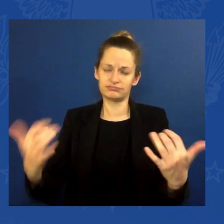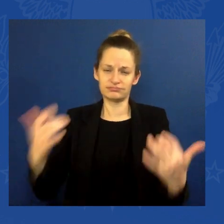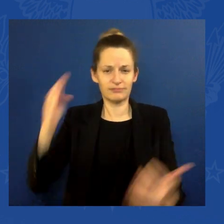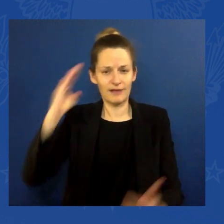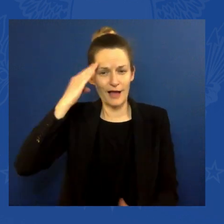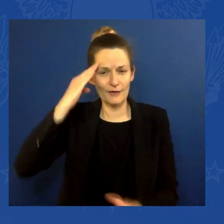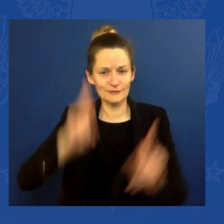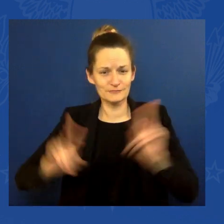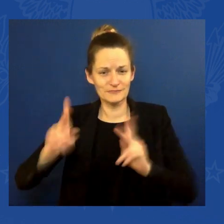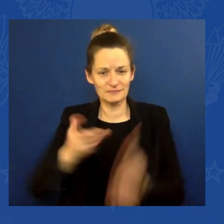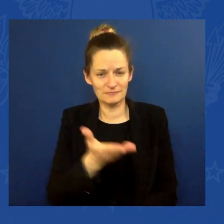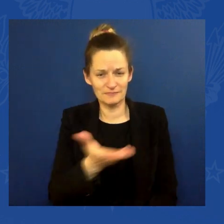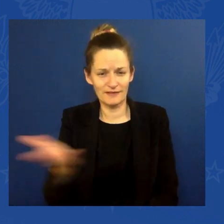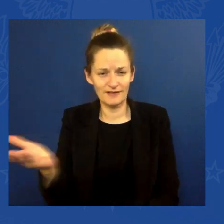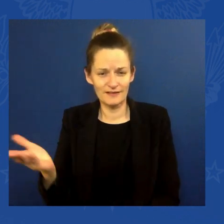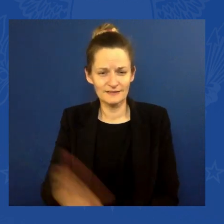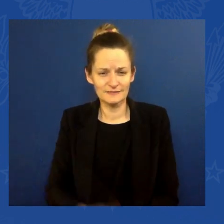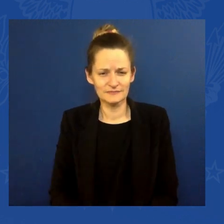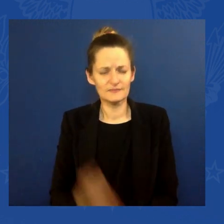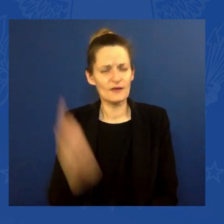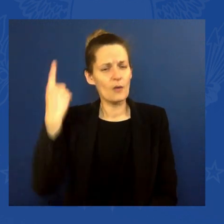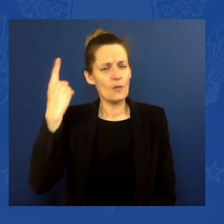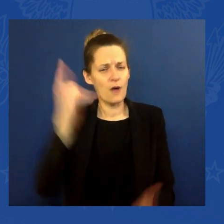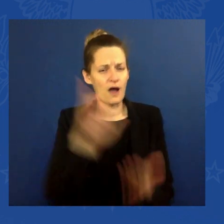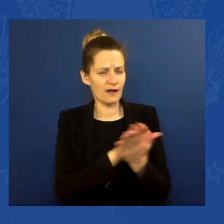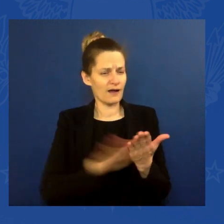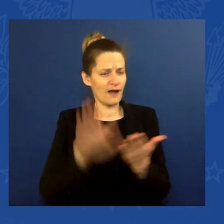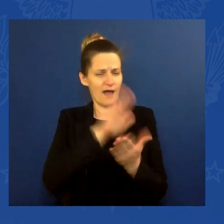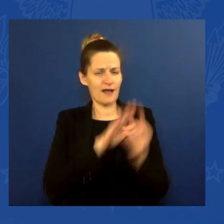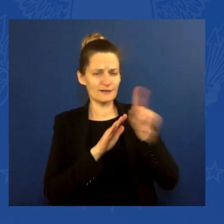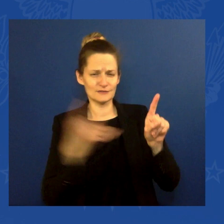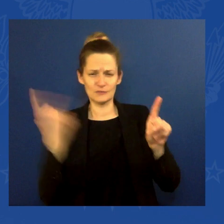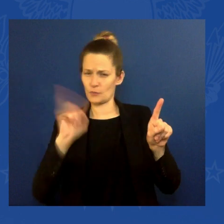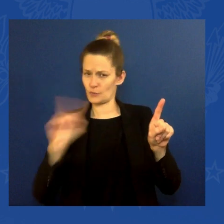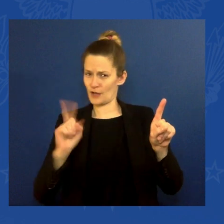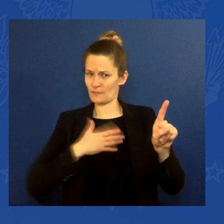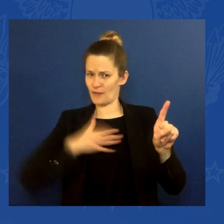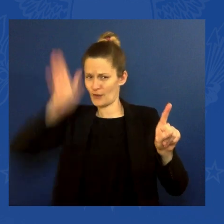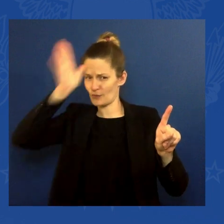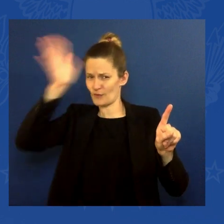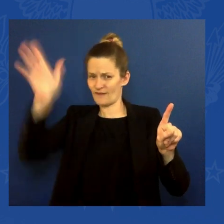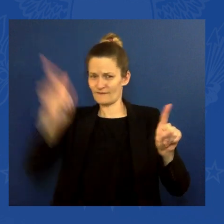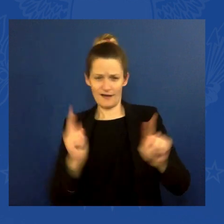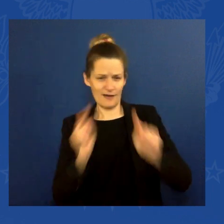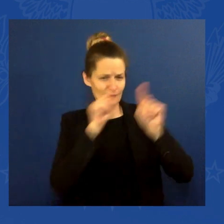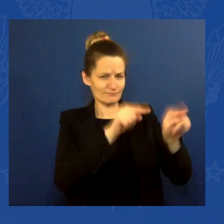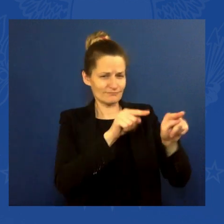a magnificent place -- but he always would point out to me Trinity College was built to wipe out Catholicism in the island.